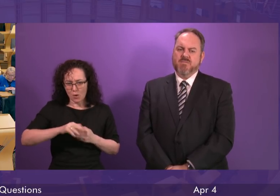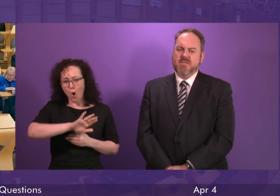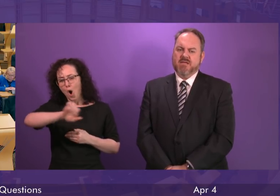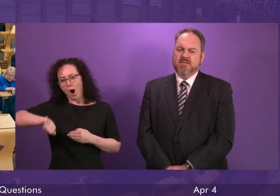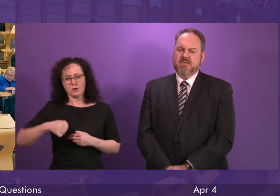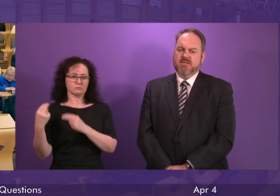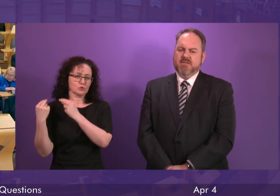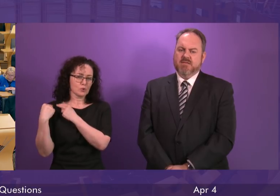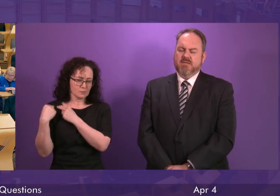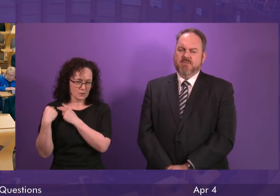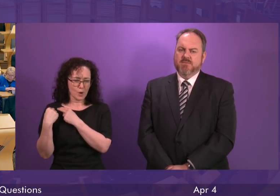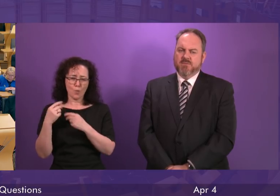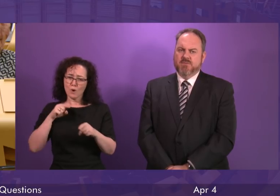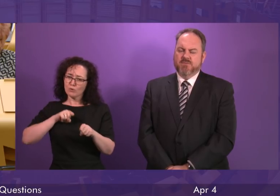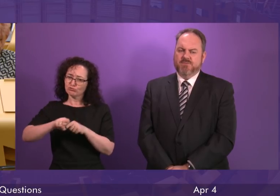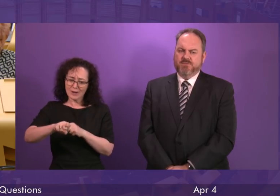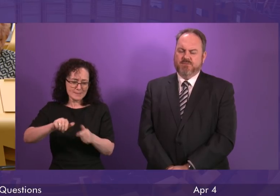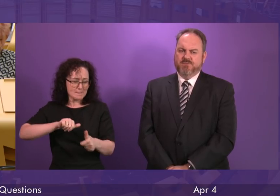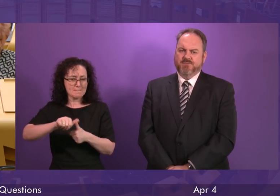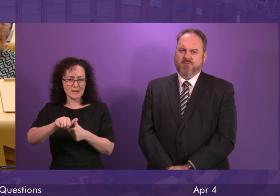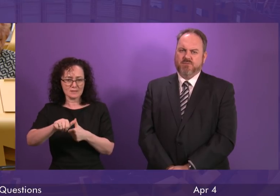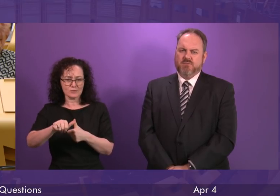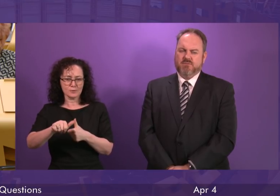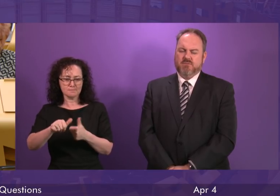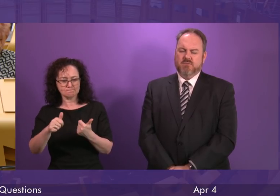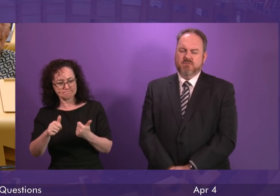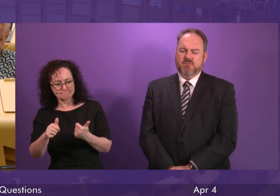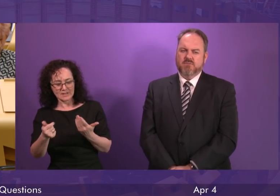to ensure that, as far as we possibly can, we mitigate the impact of a no-deal Brexit.